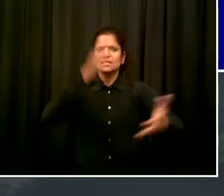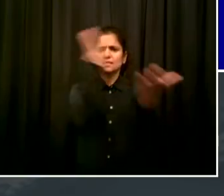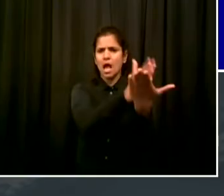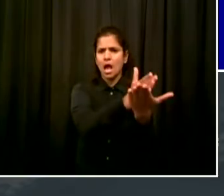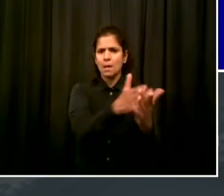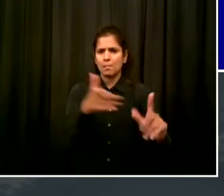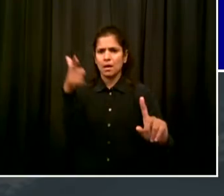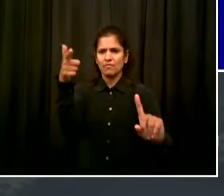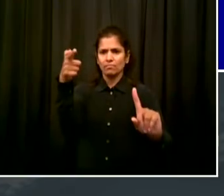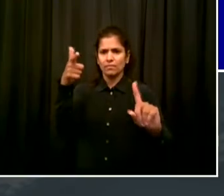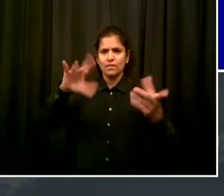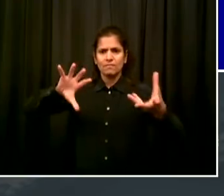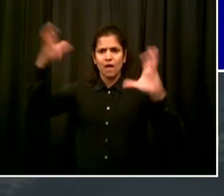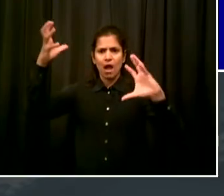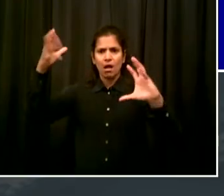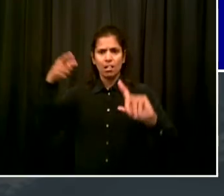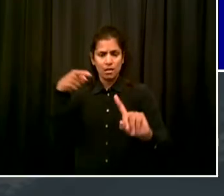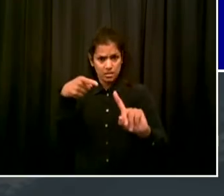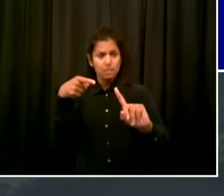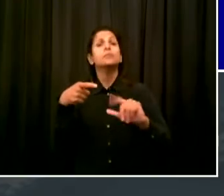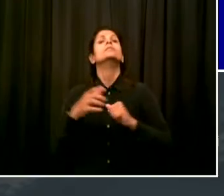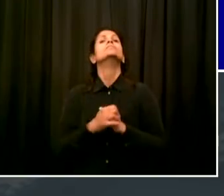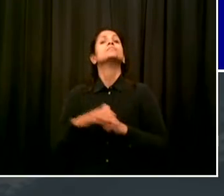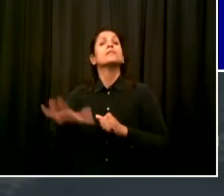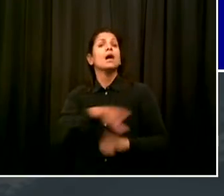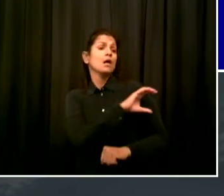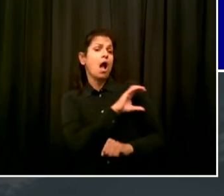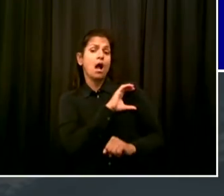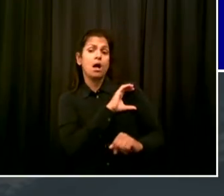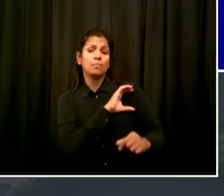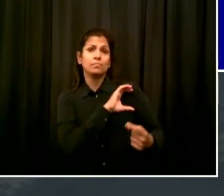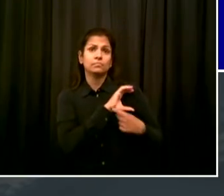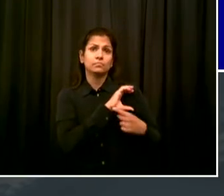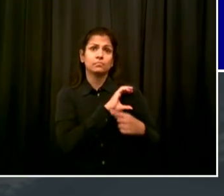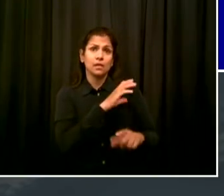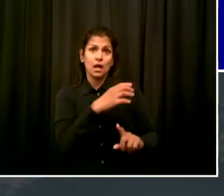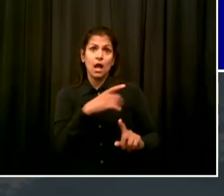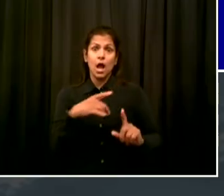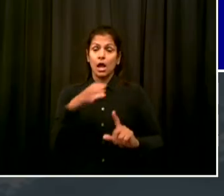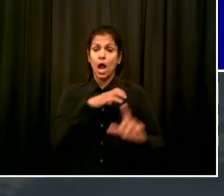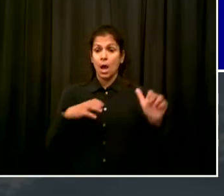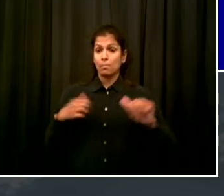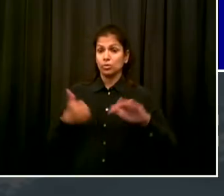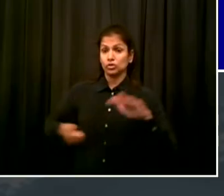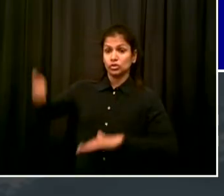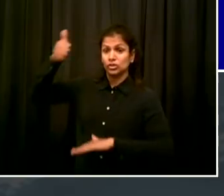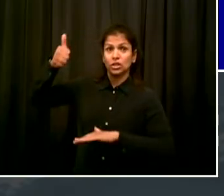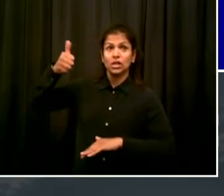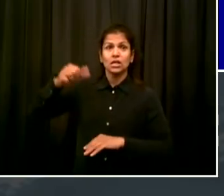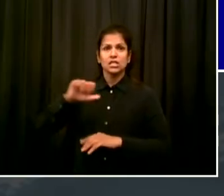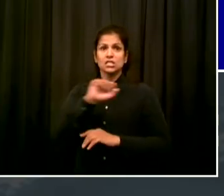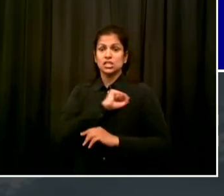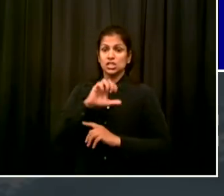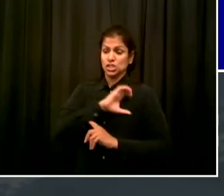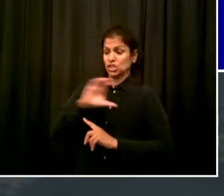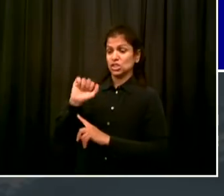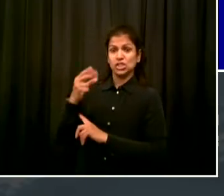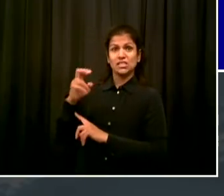THE RIGHT